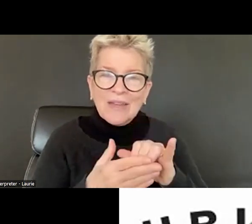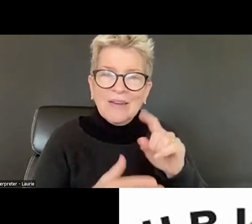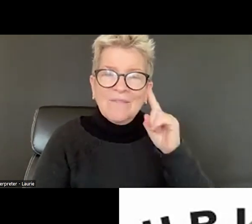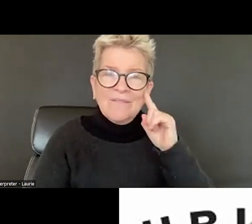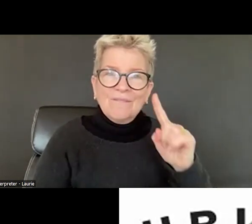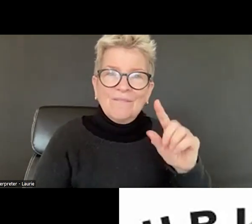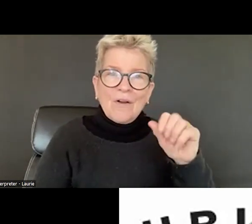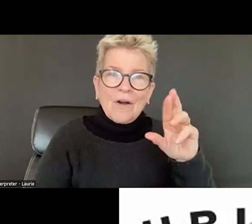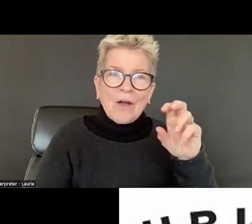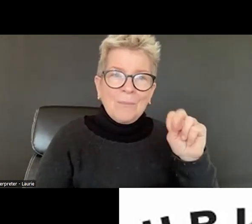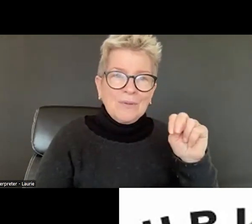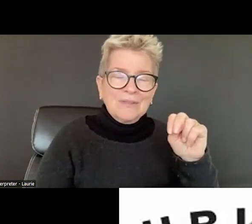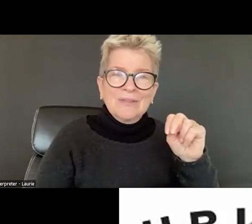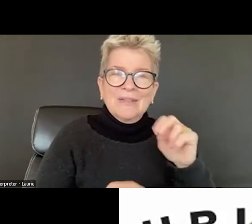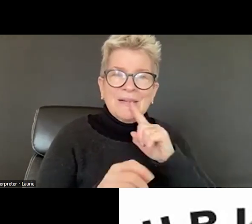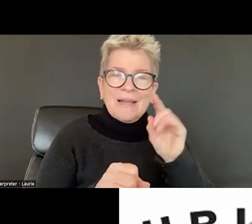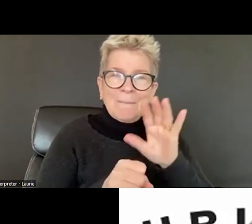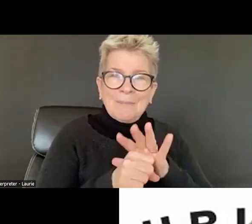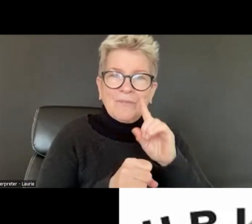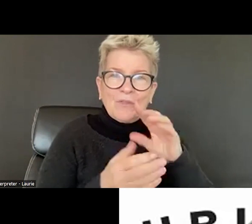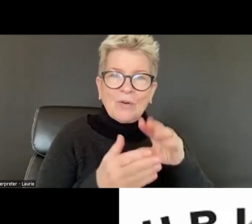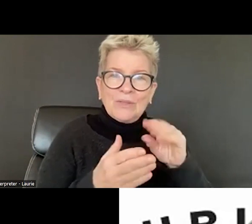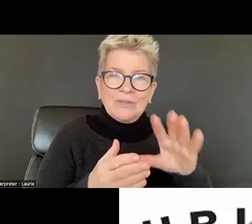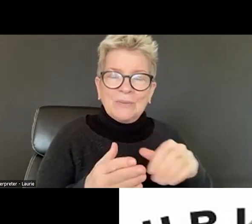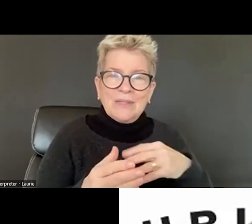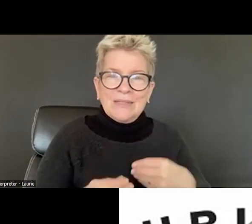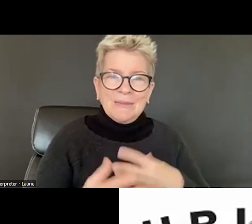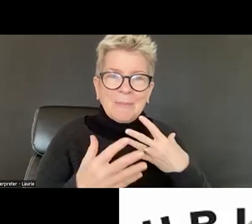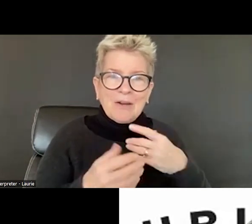students through financial education it's been inspiring to work with your district and we're